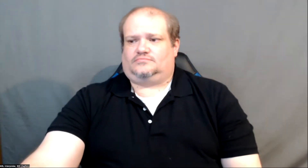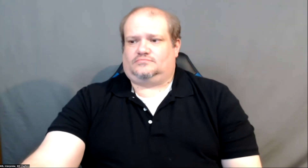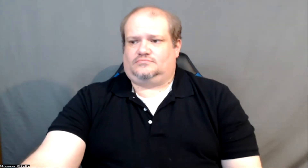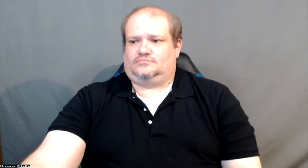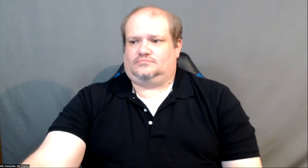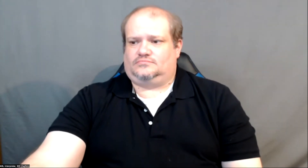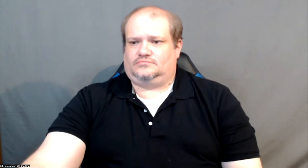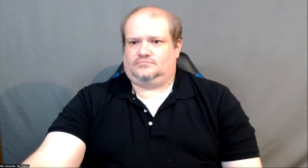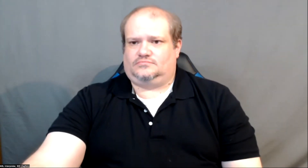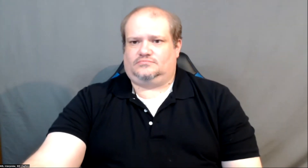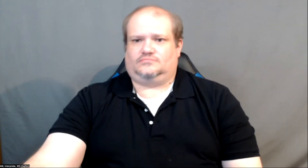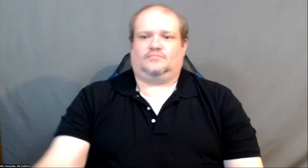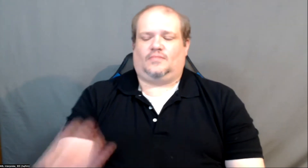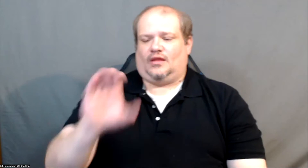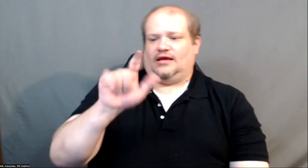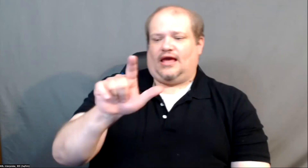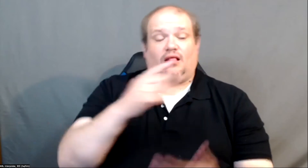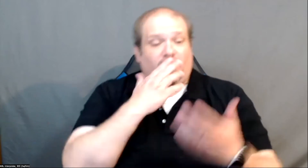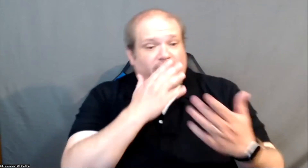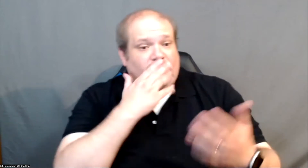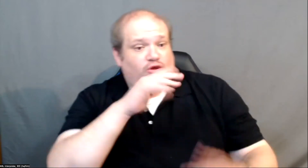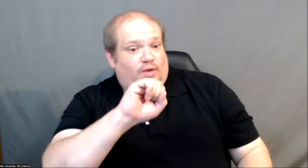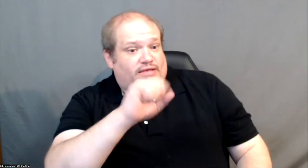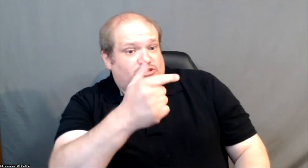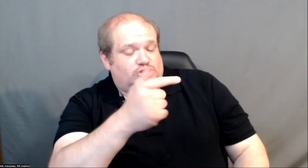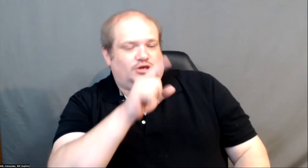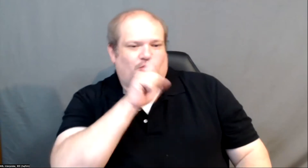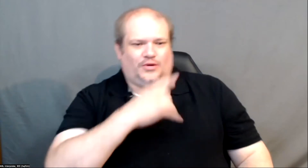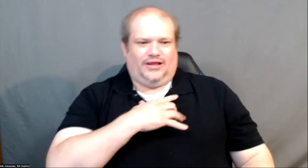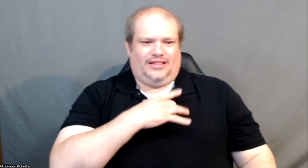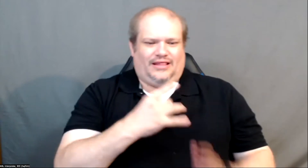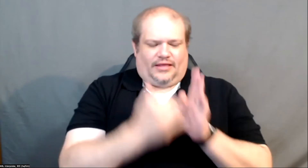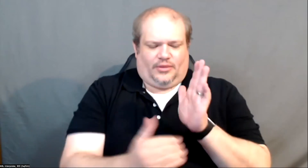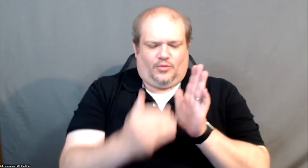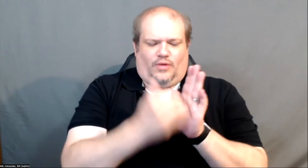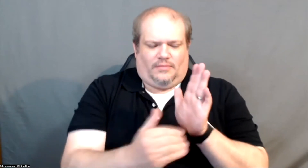Thank you so much S.G. I really like the repetition and the sort of conversational